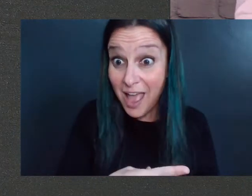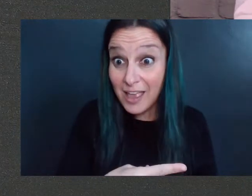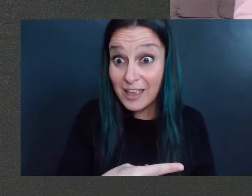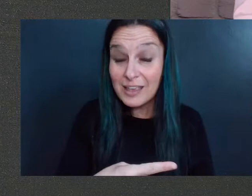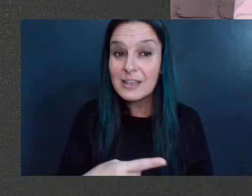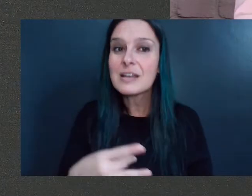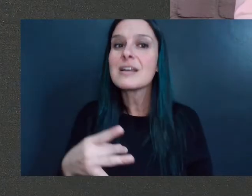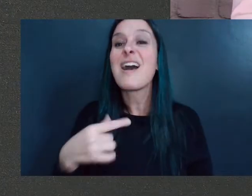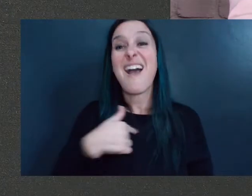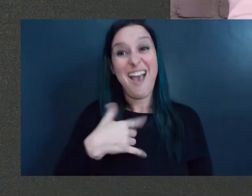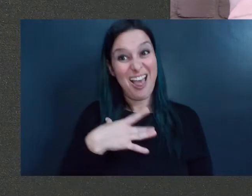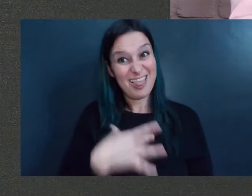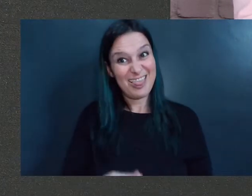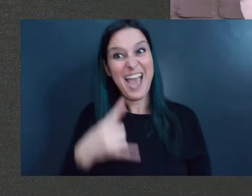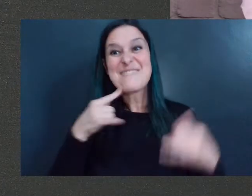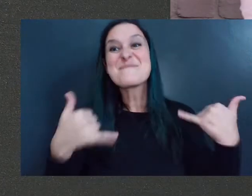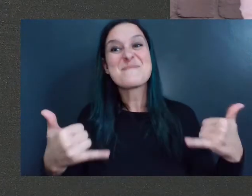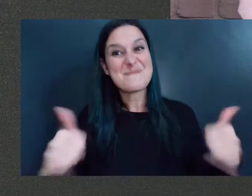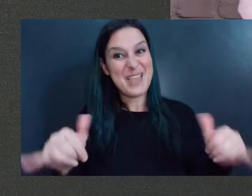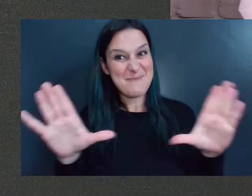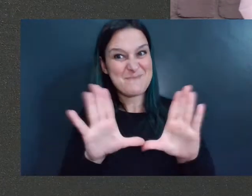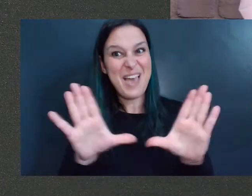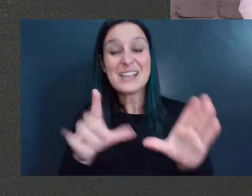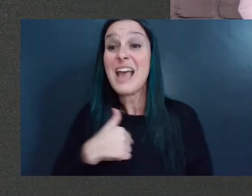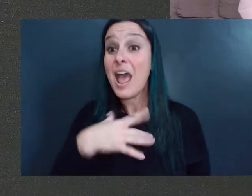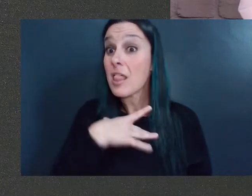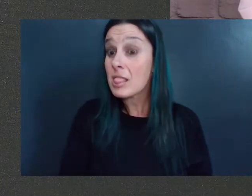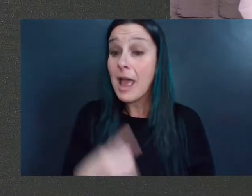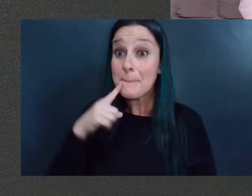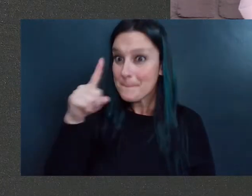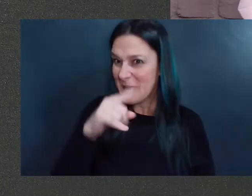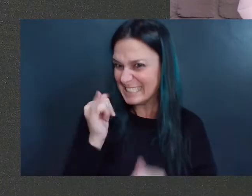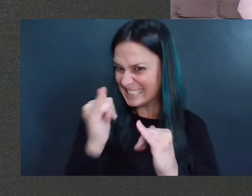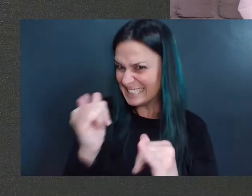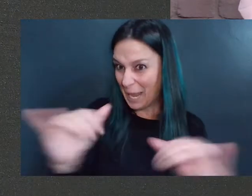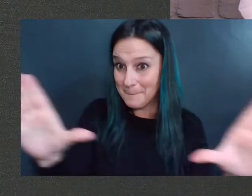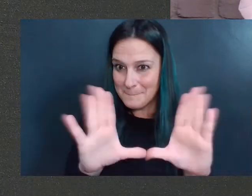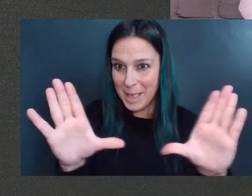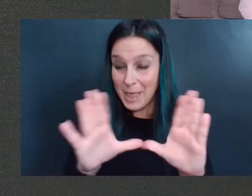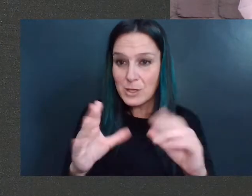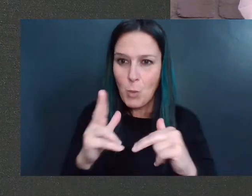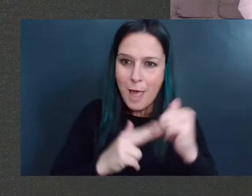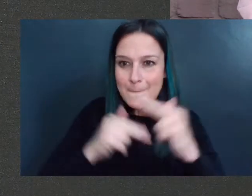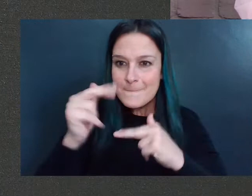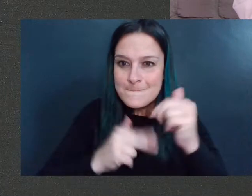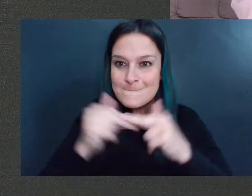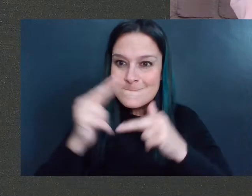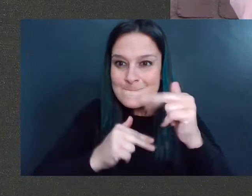Oh, I like to play with blocks. I think mouse likes to play with blocks. He'll build a little mouse house.